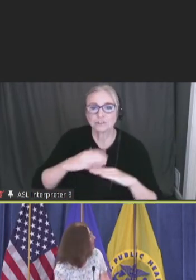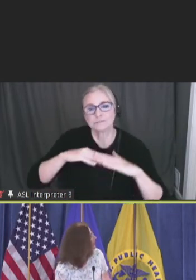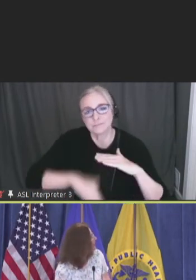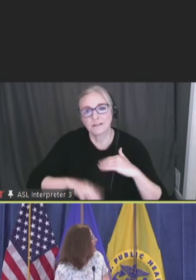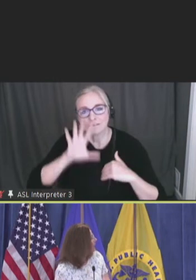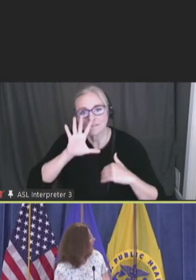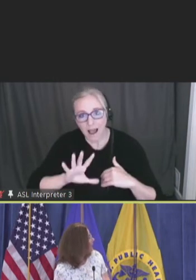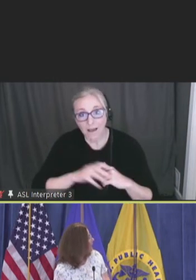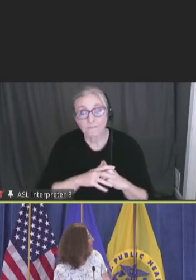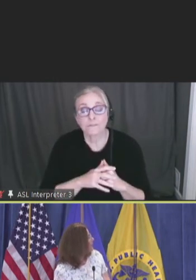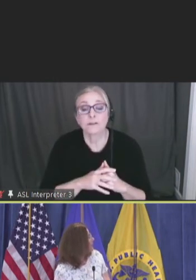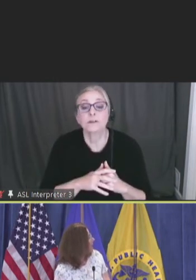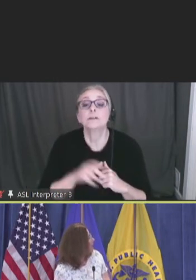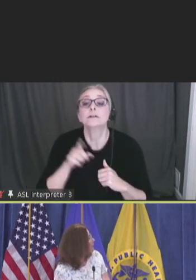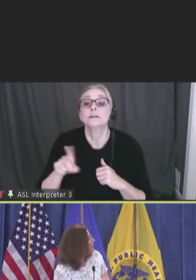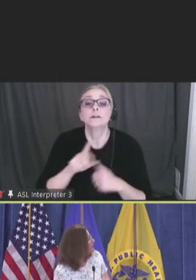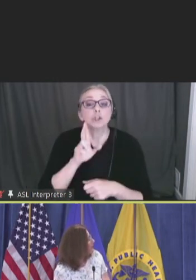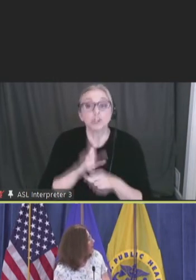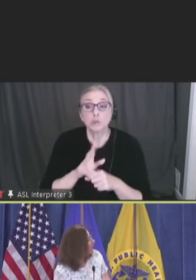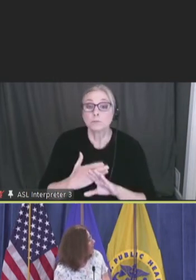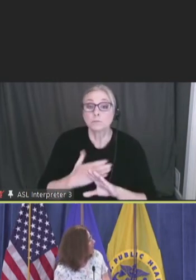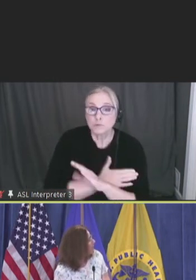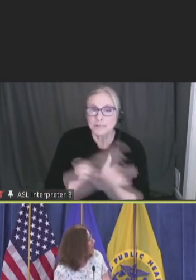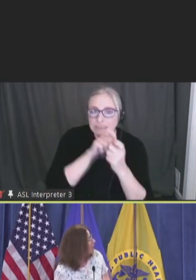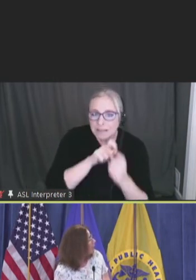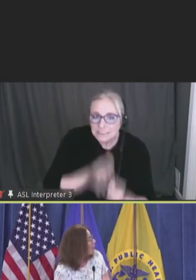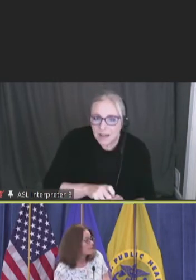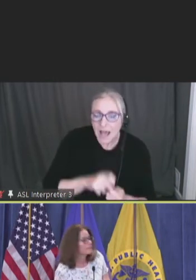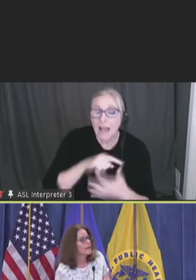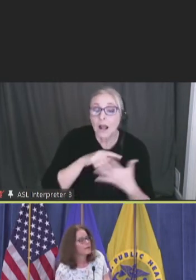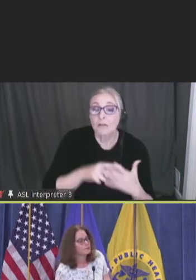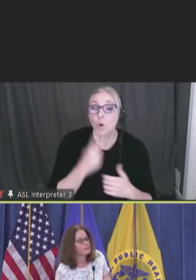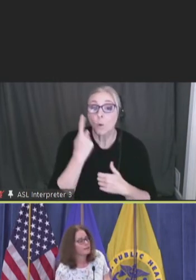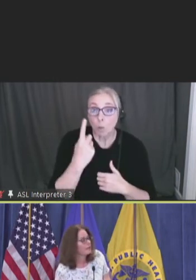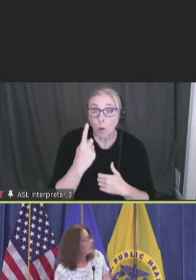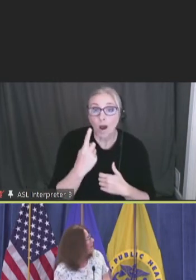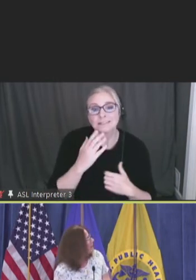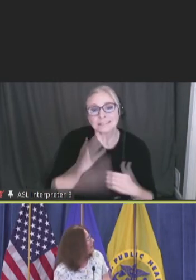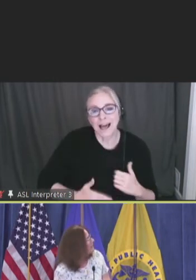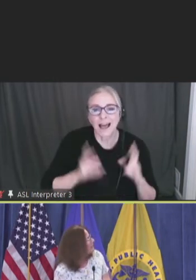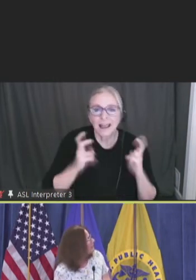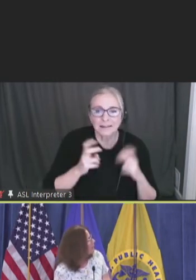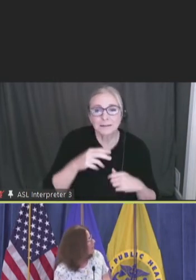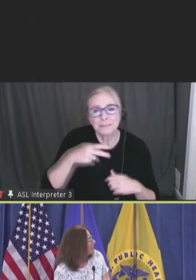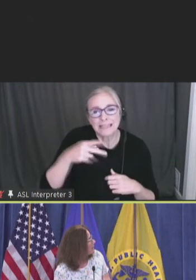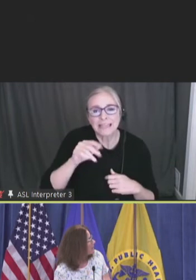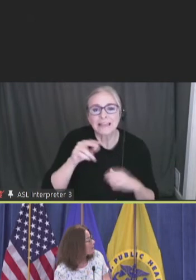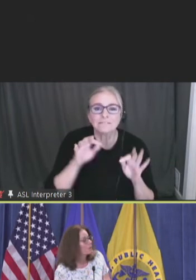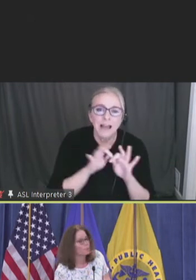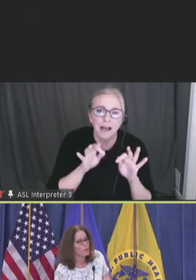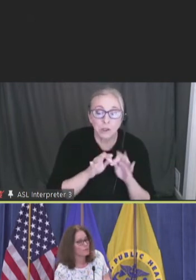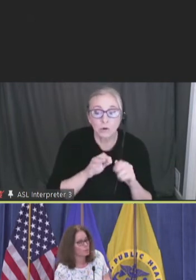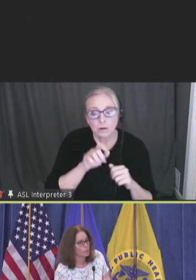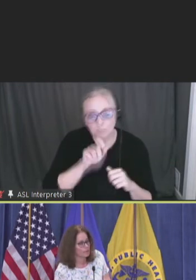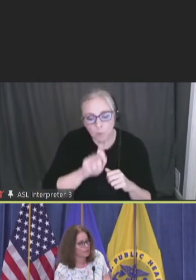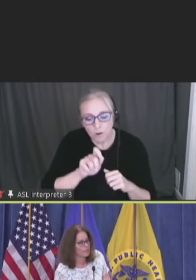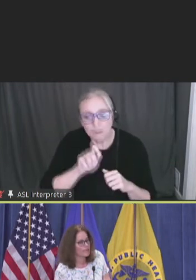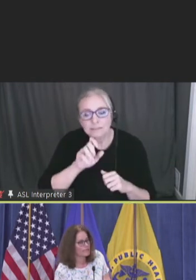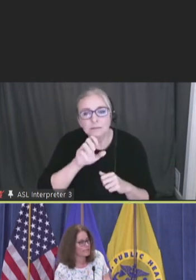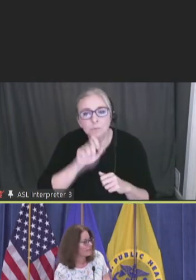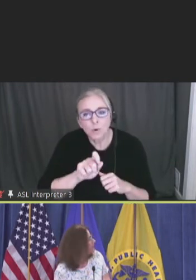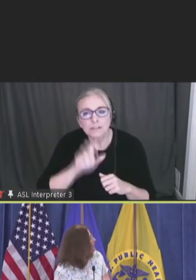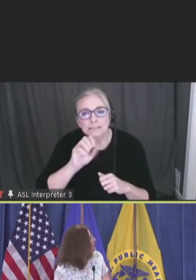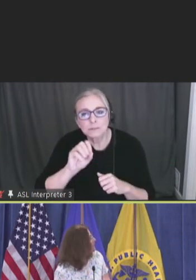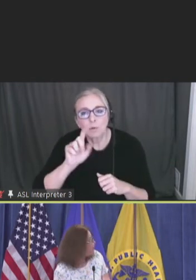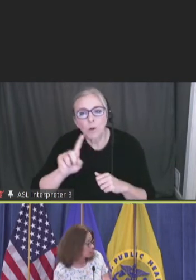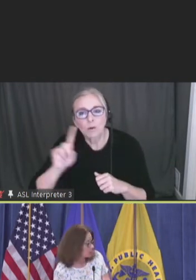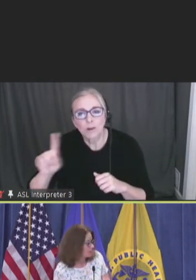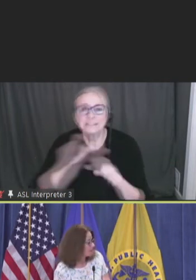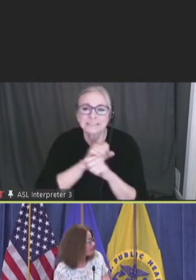We used a pre-specified signal of a one-sided P value of less than 0.011 as a safety signal.